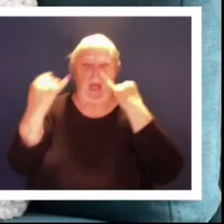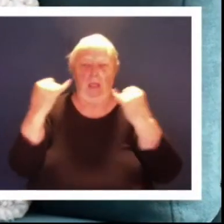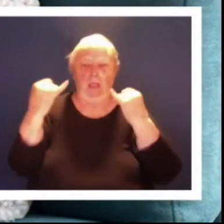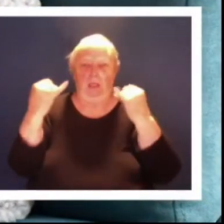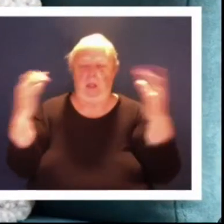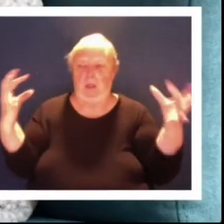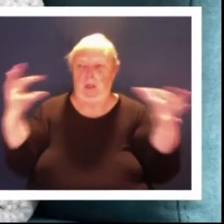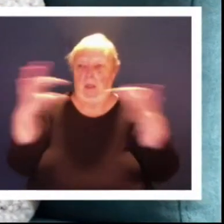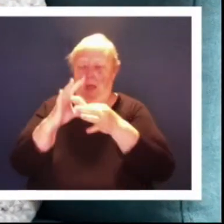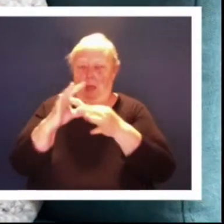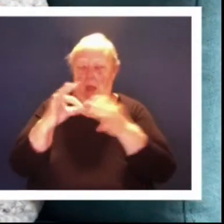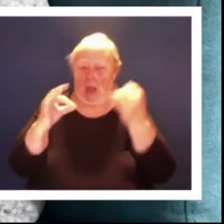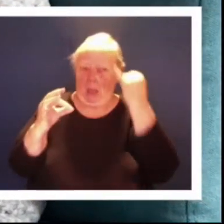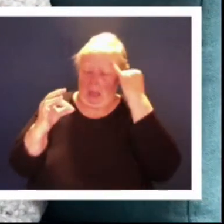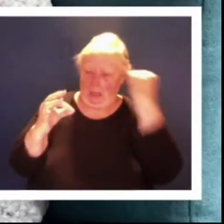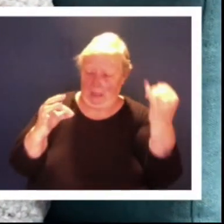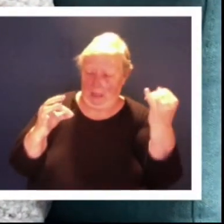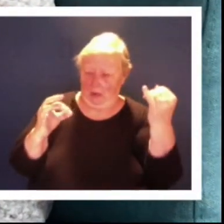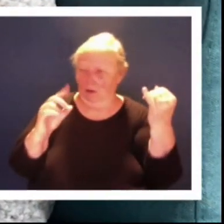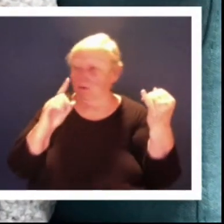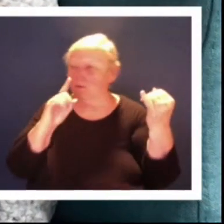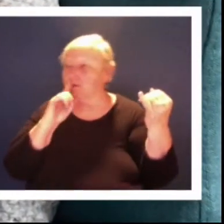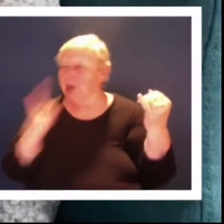And now, on with the show.